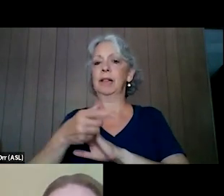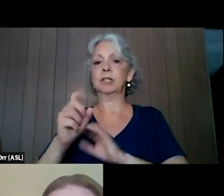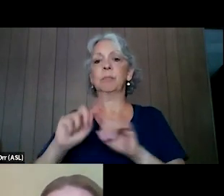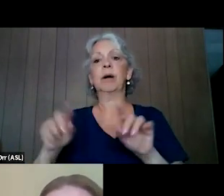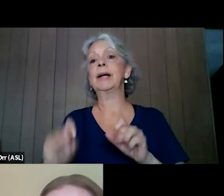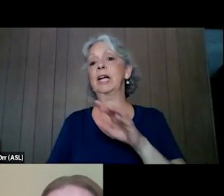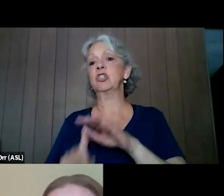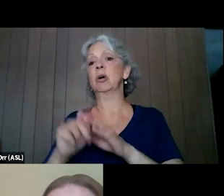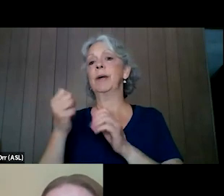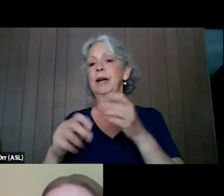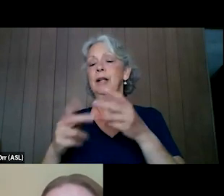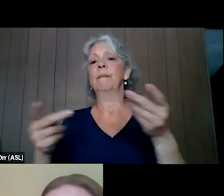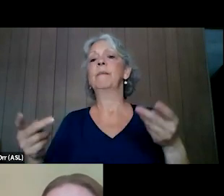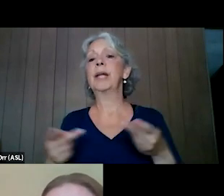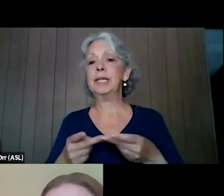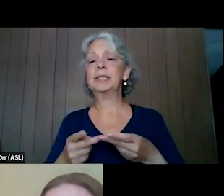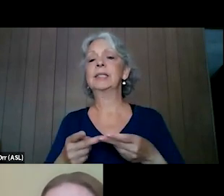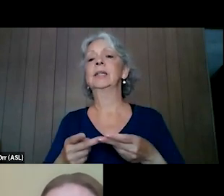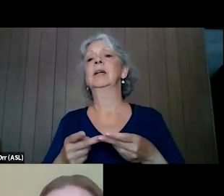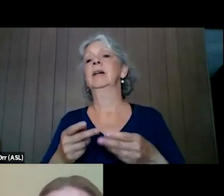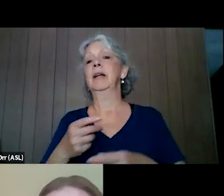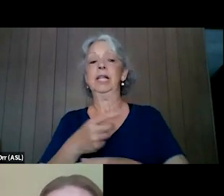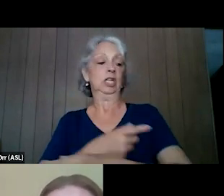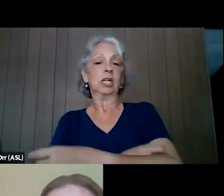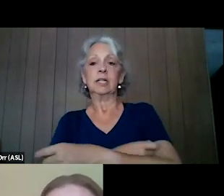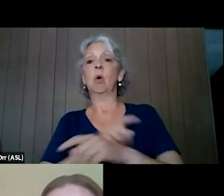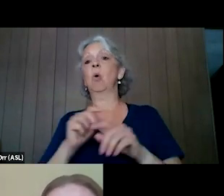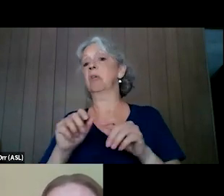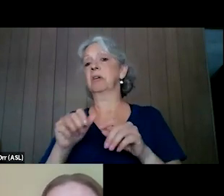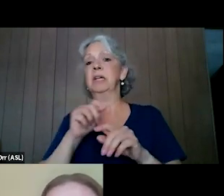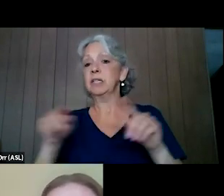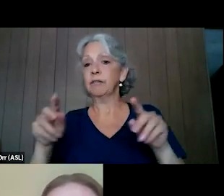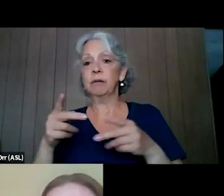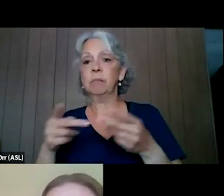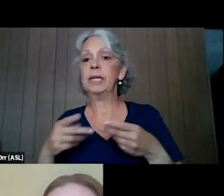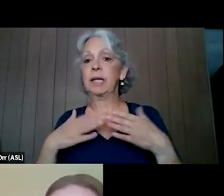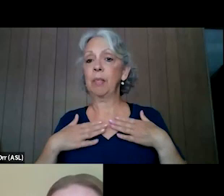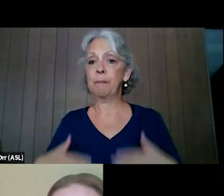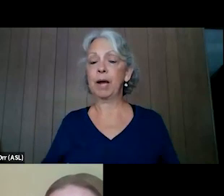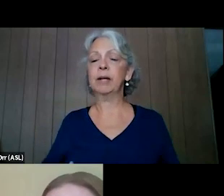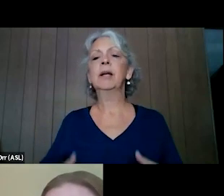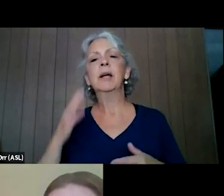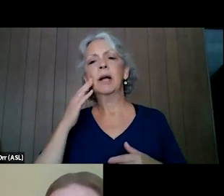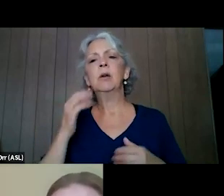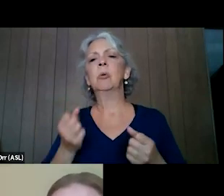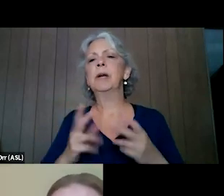they can occur at the injection site, they can also occur unrelated to the injection site. And I think that also, I know people are kind of asking about why that is,